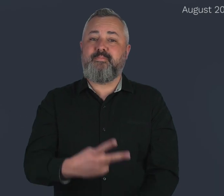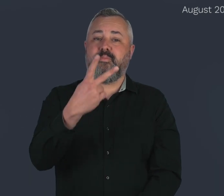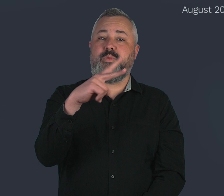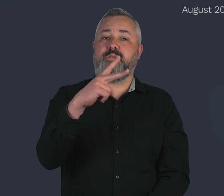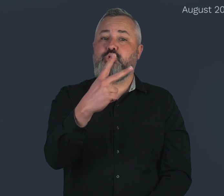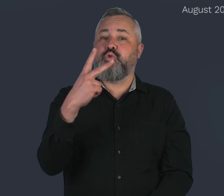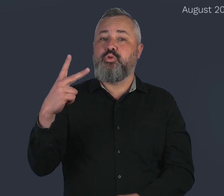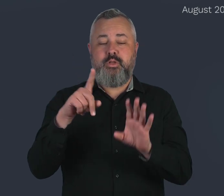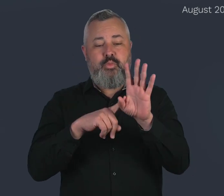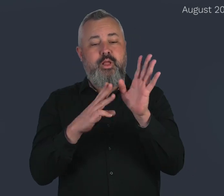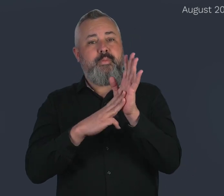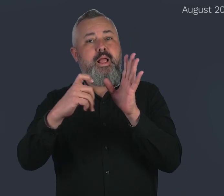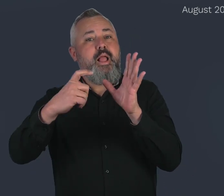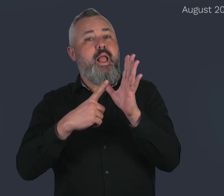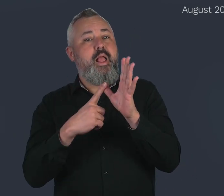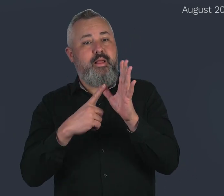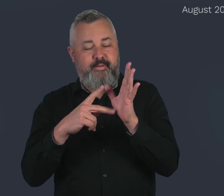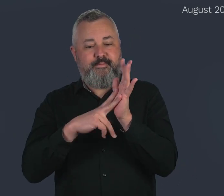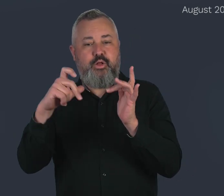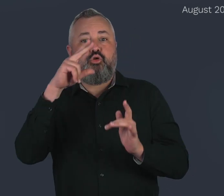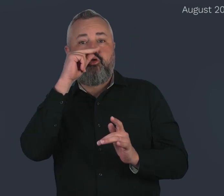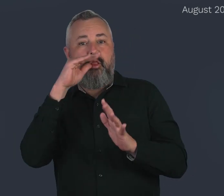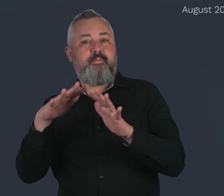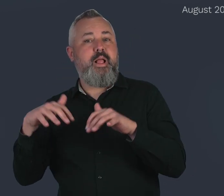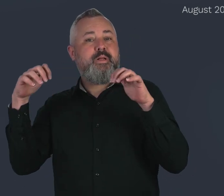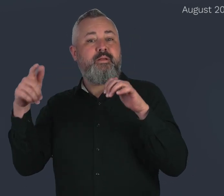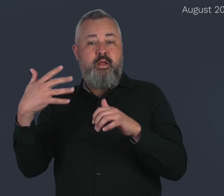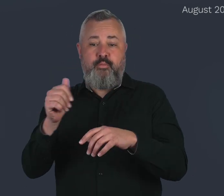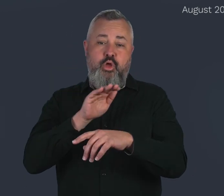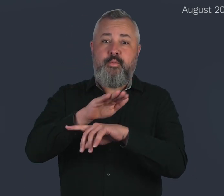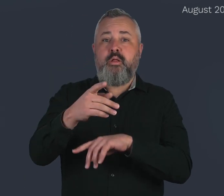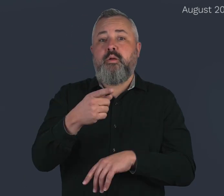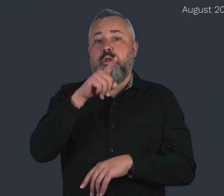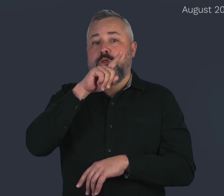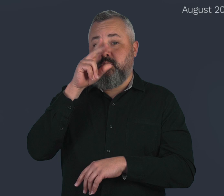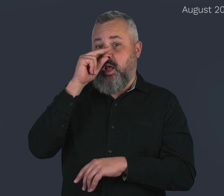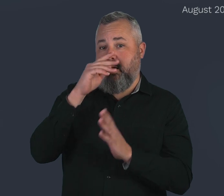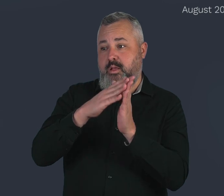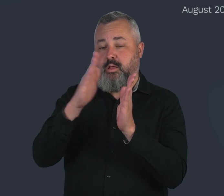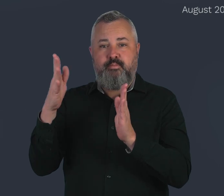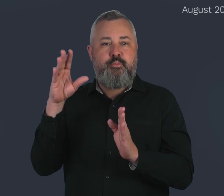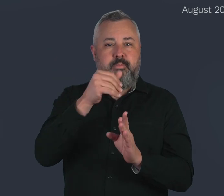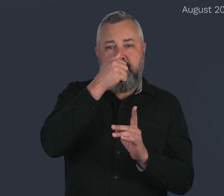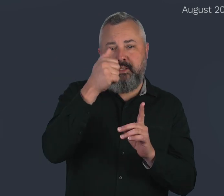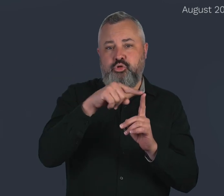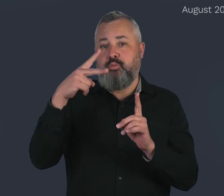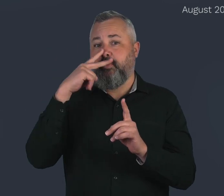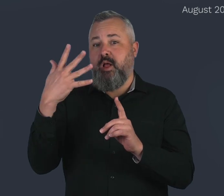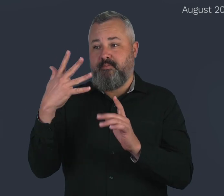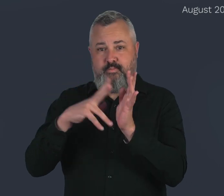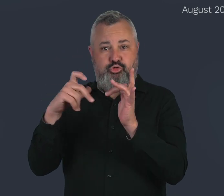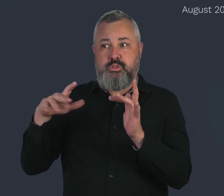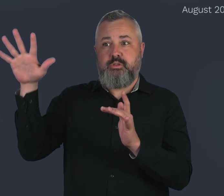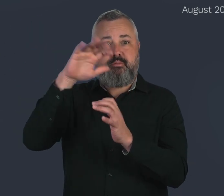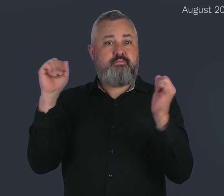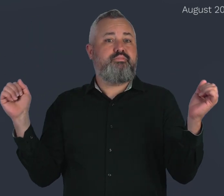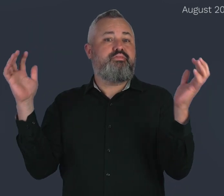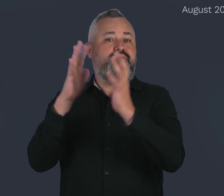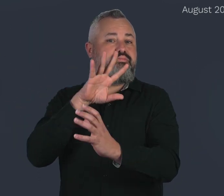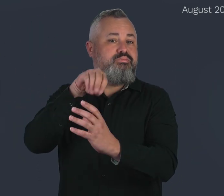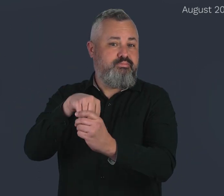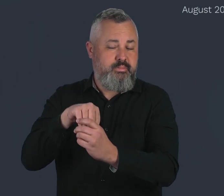More than 100 young Victorians aged between 16 to 25 took part in the 2022 YMCA Victoria Youth Parliament.